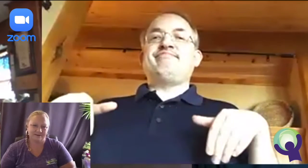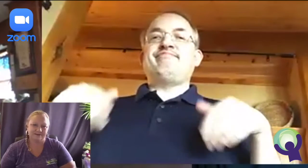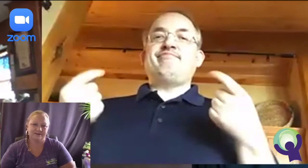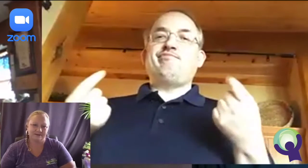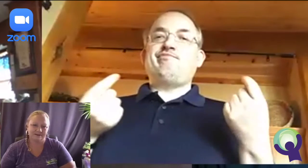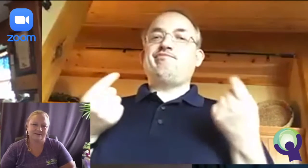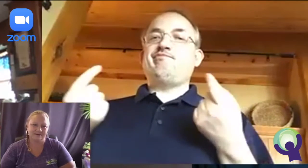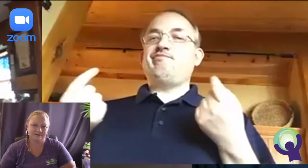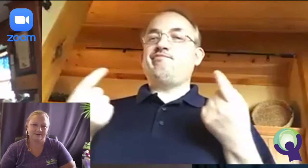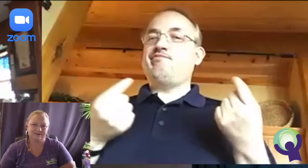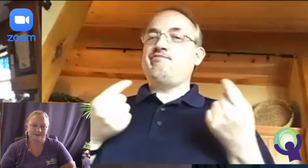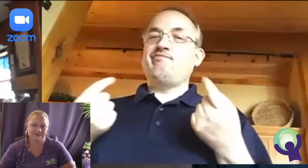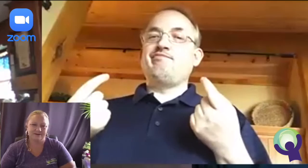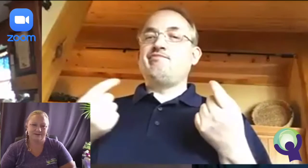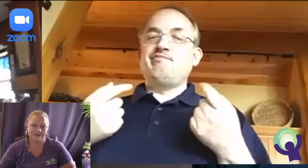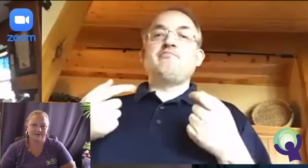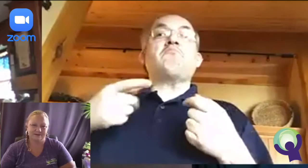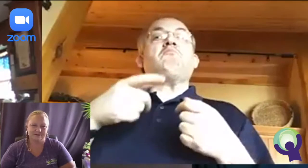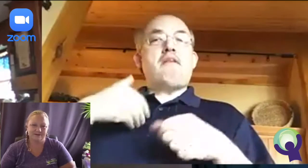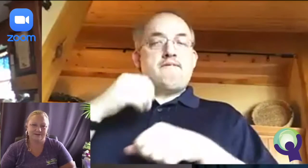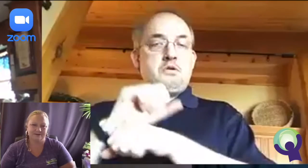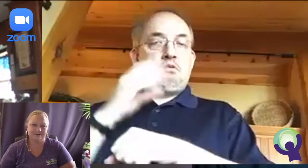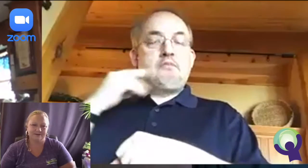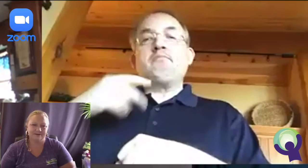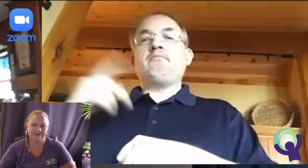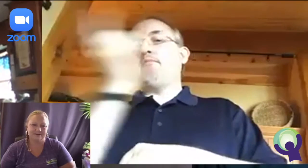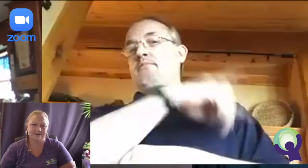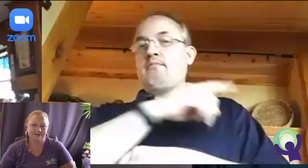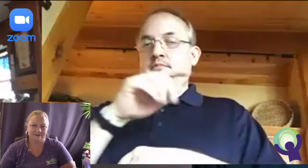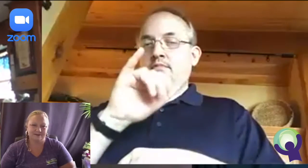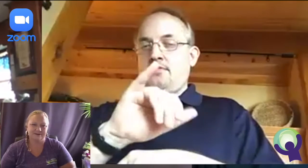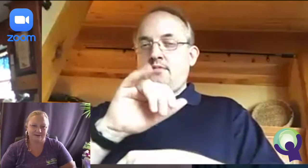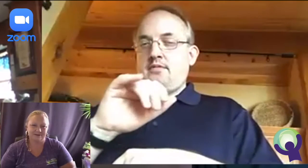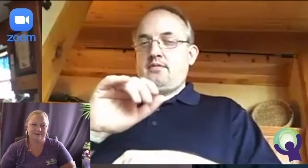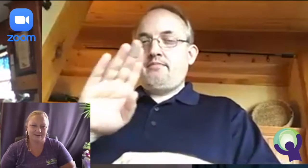ambitious and wanted to try something. I didn't want to just sit on my duff and so I wanted to